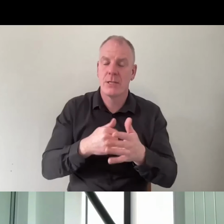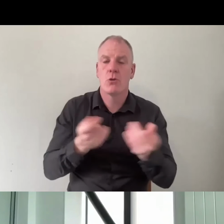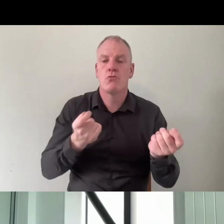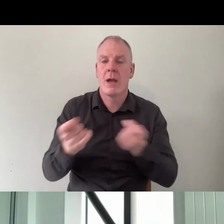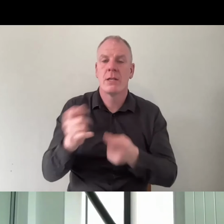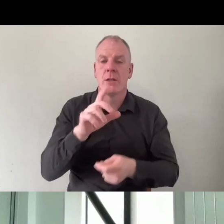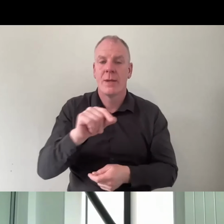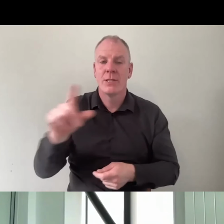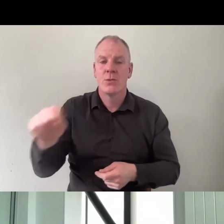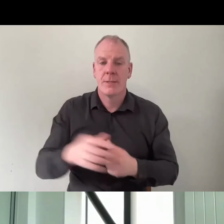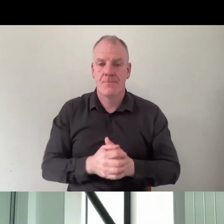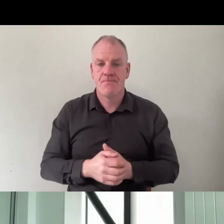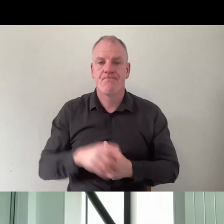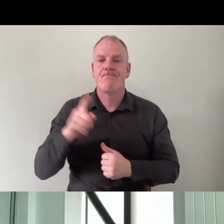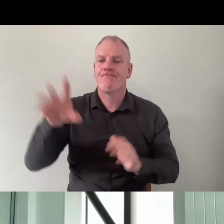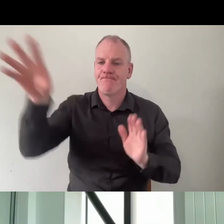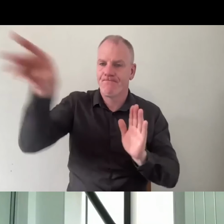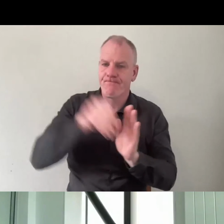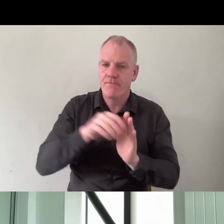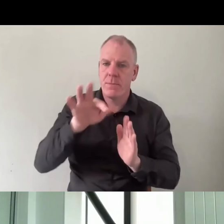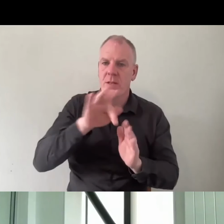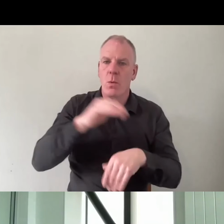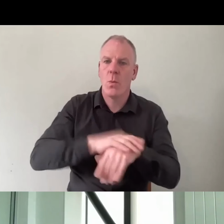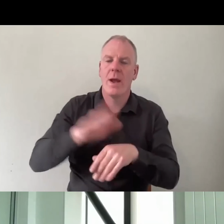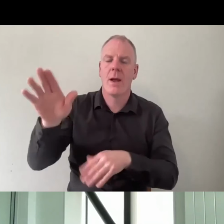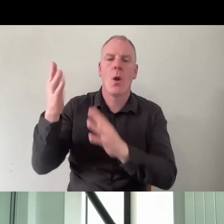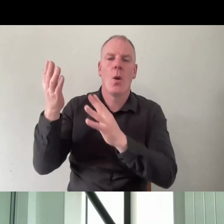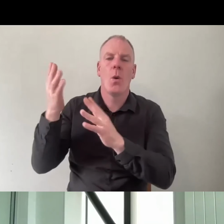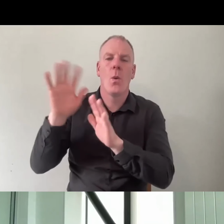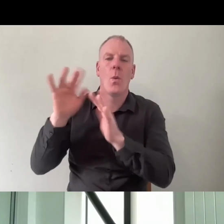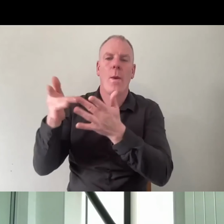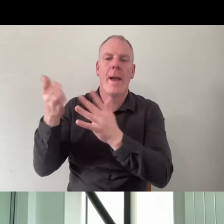which is a transposition of the Web Accessibility Directive.